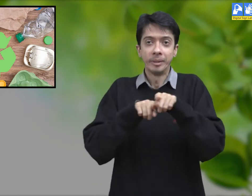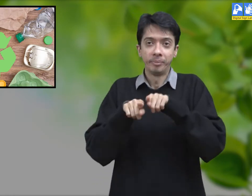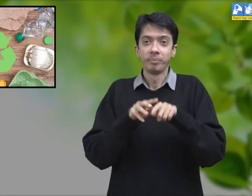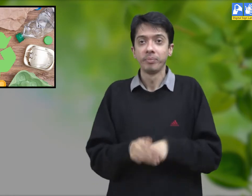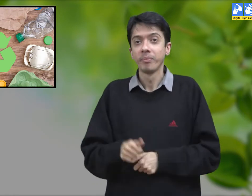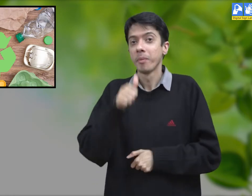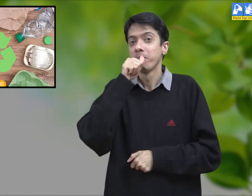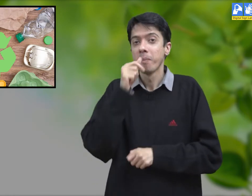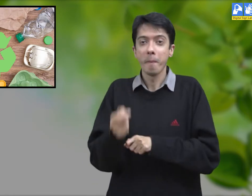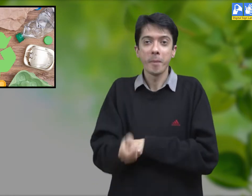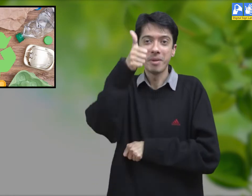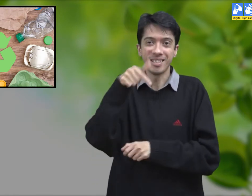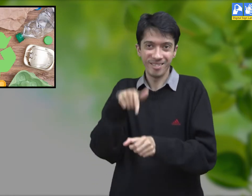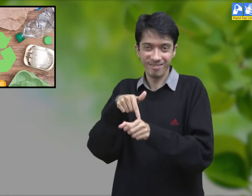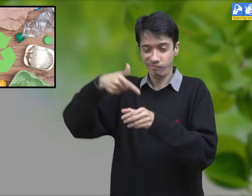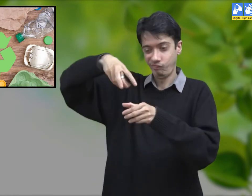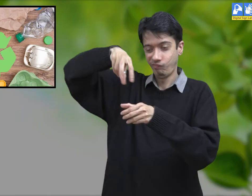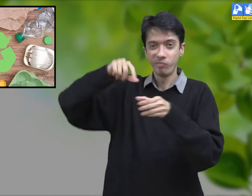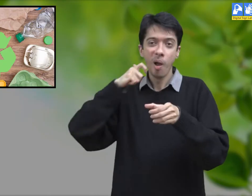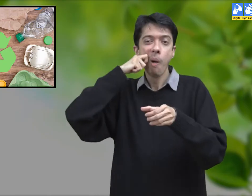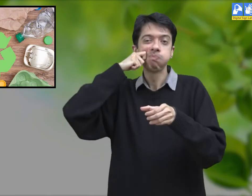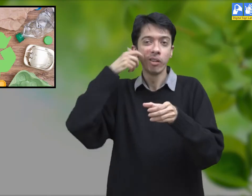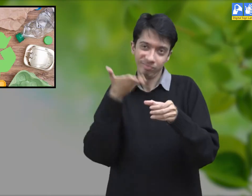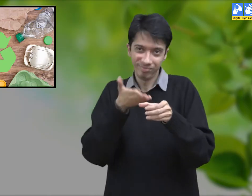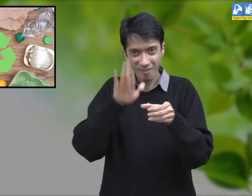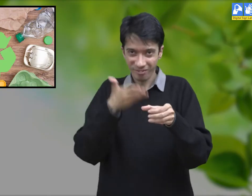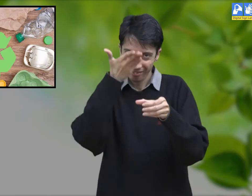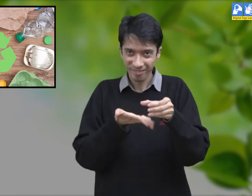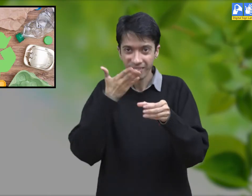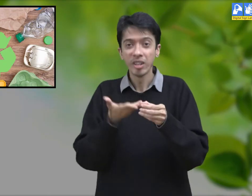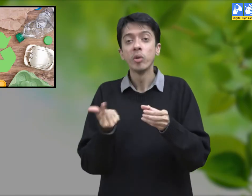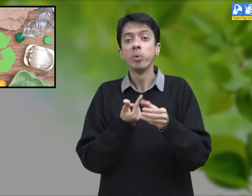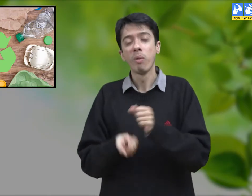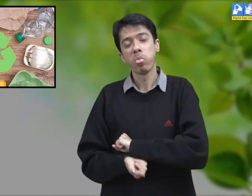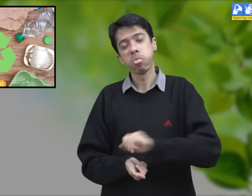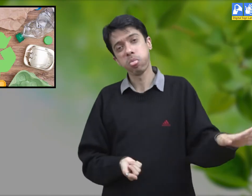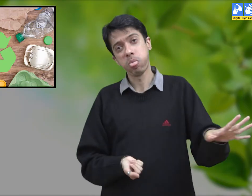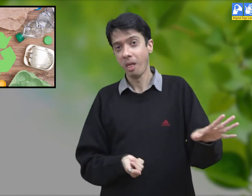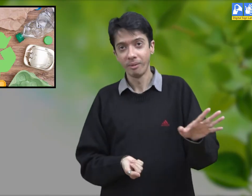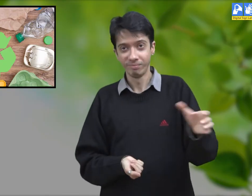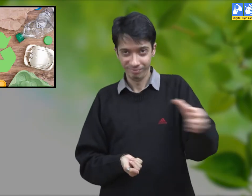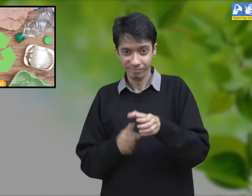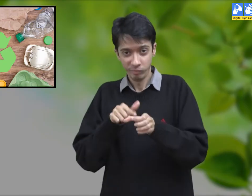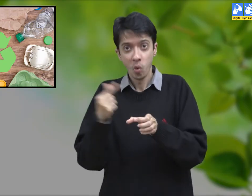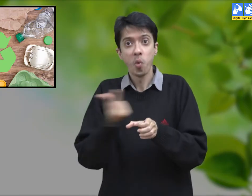For example, after drinking the soft drinks, we throw the plastic bottles or tin cans.